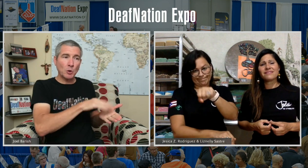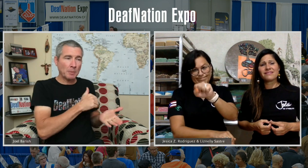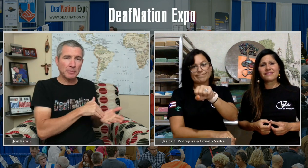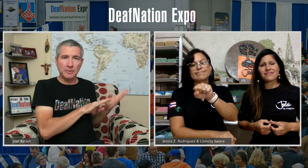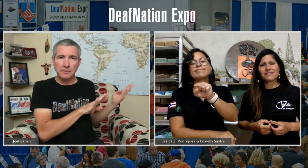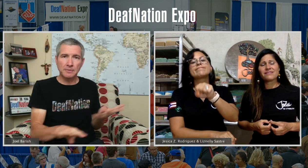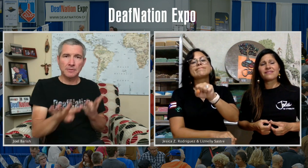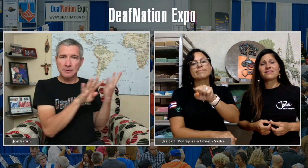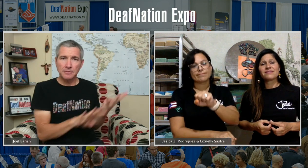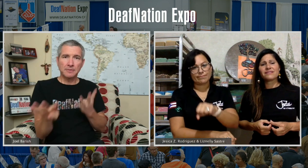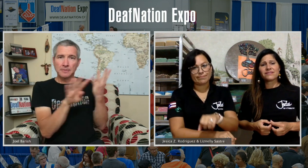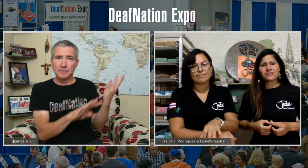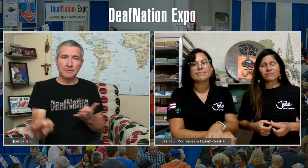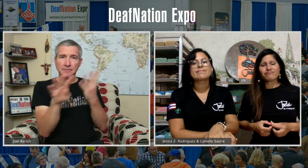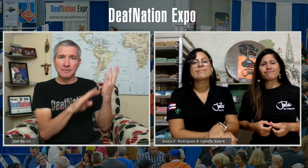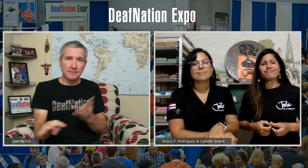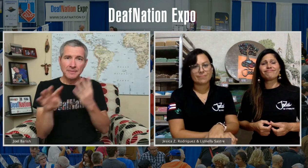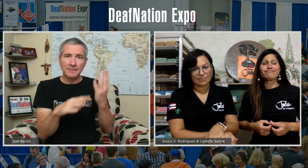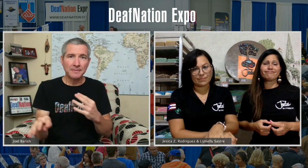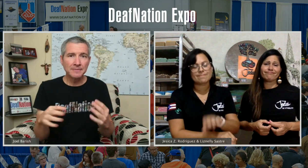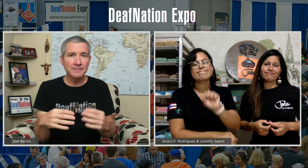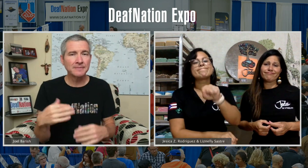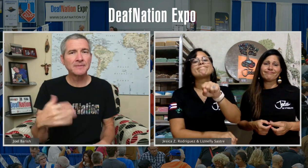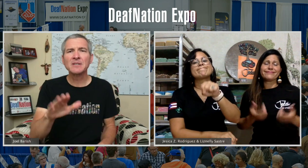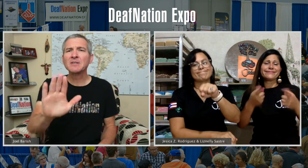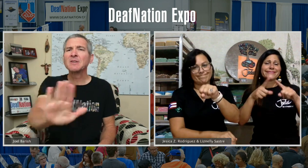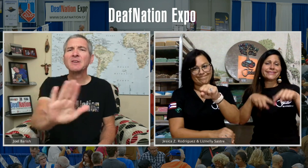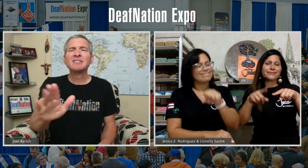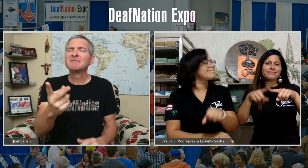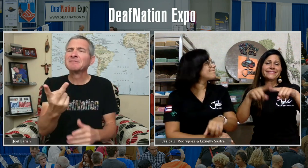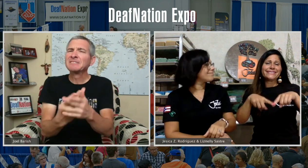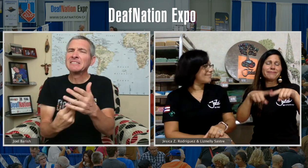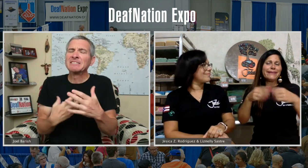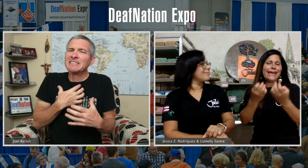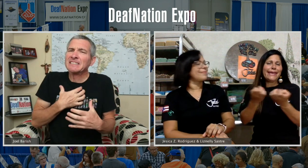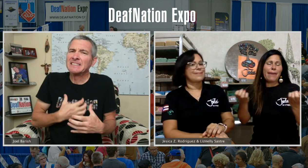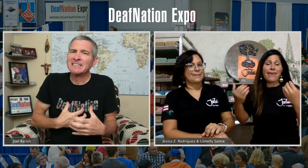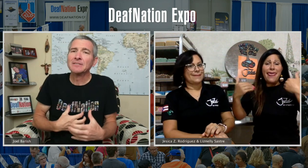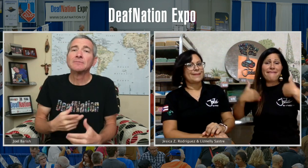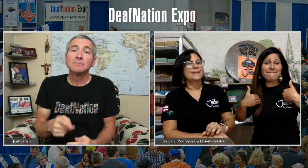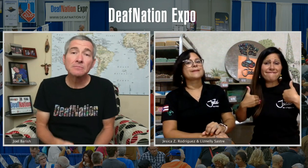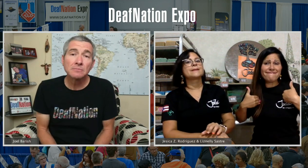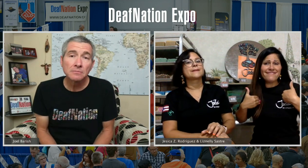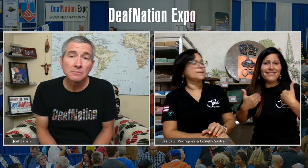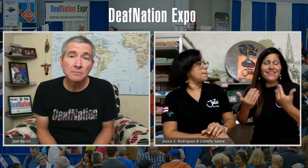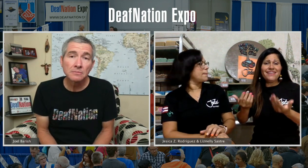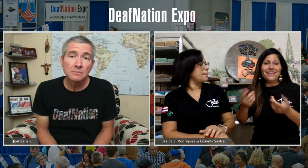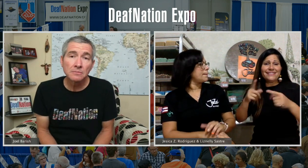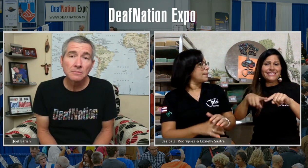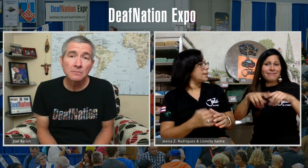then you can make 50 or more soaps even faster. Yes. It depends on if we have the equipment or not.